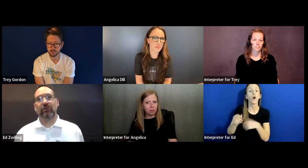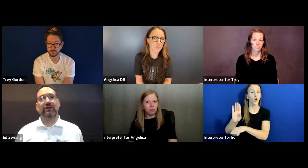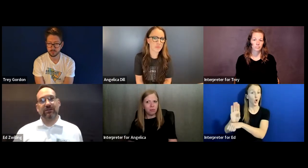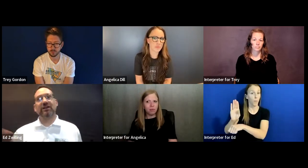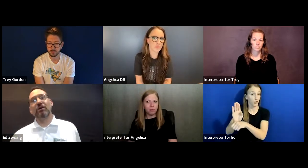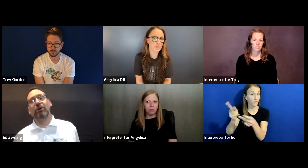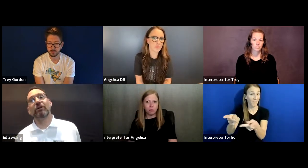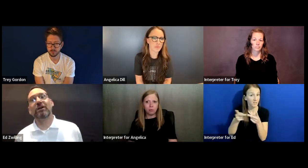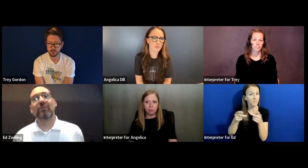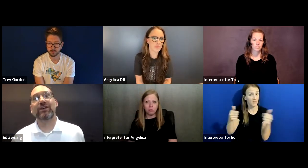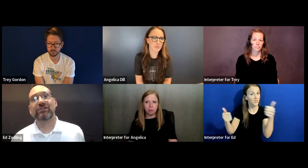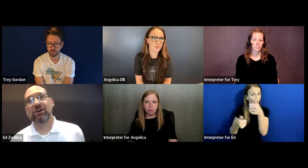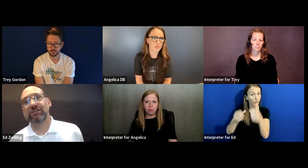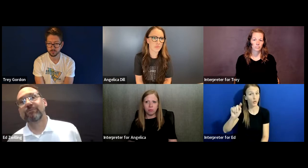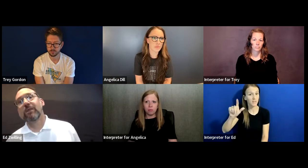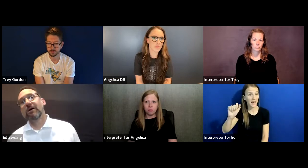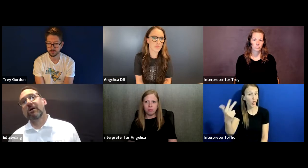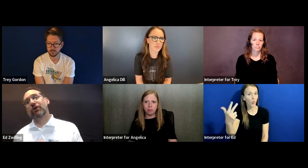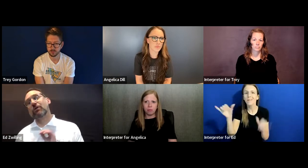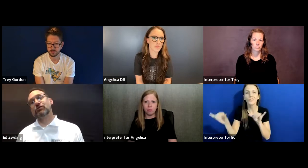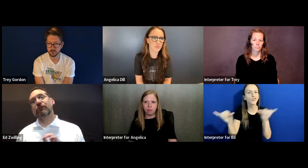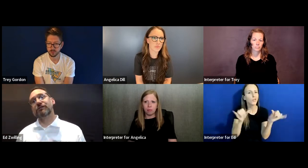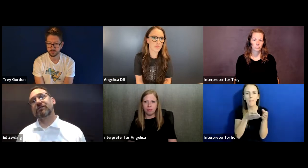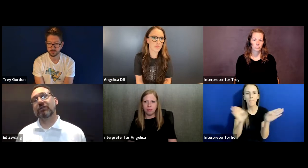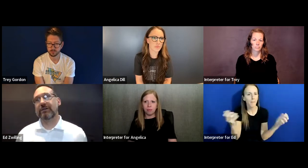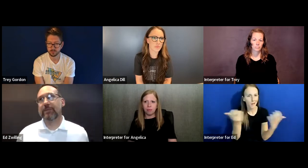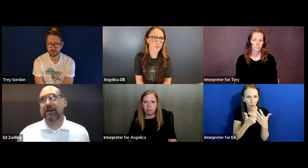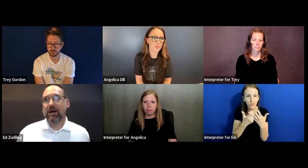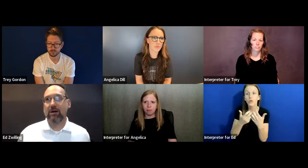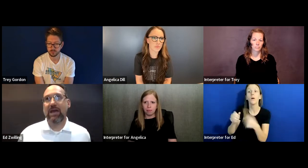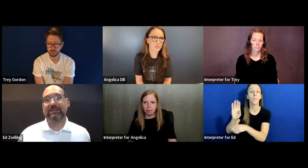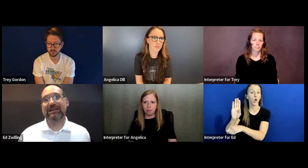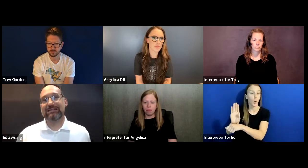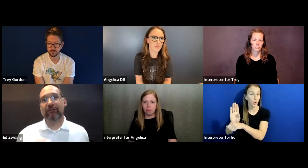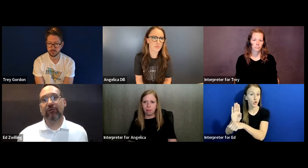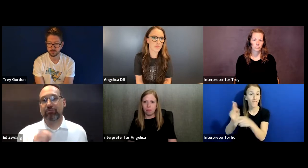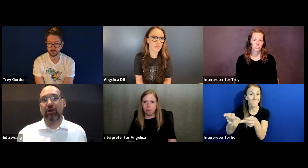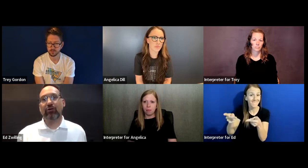iii just like a public accommodation does but a commercial facility um has a different burial